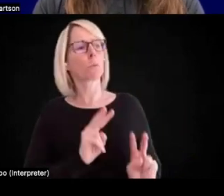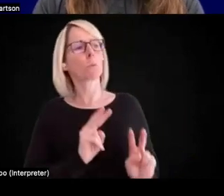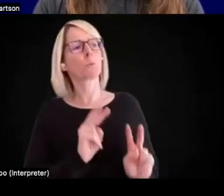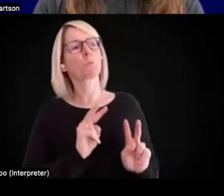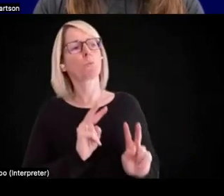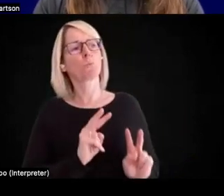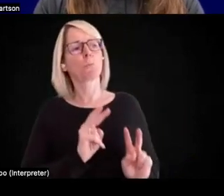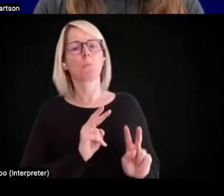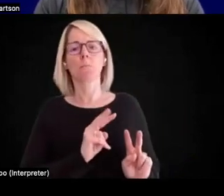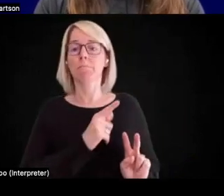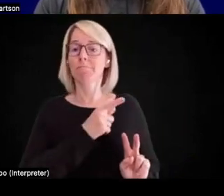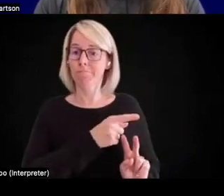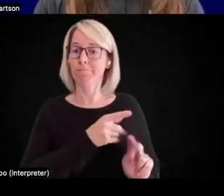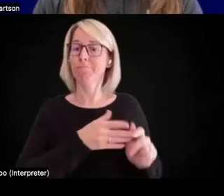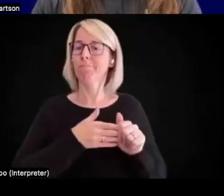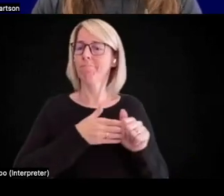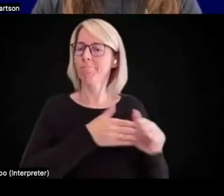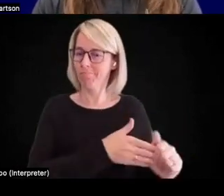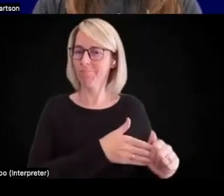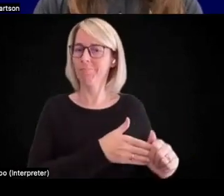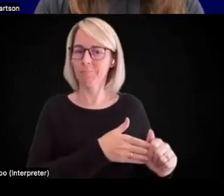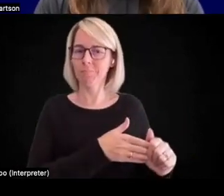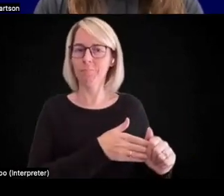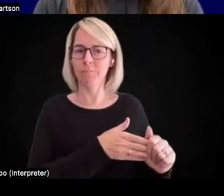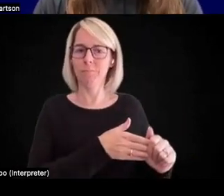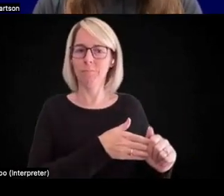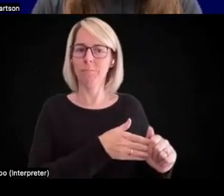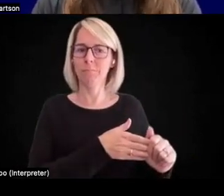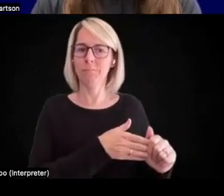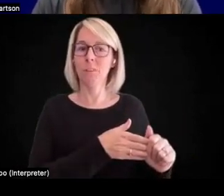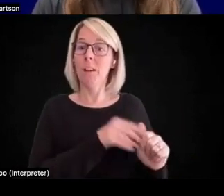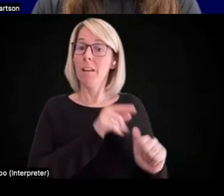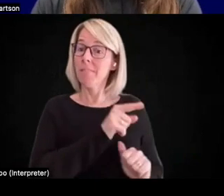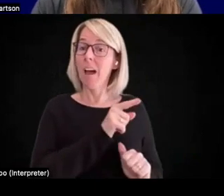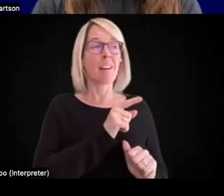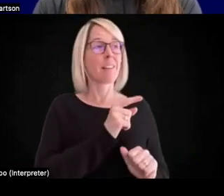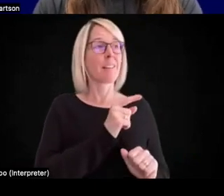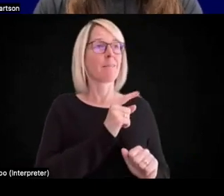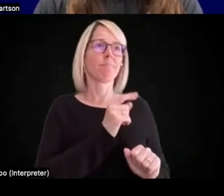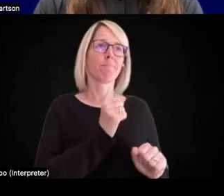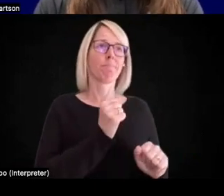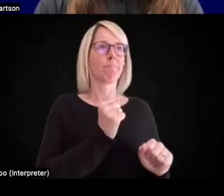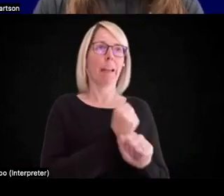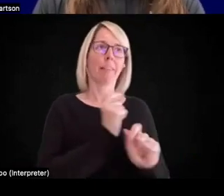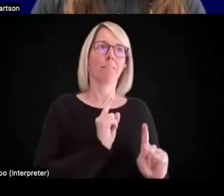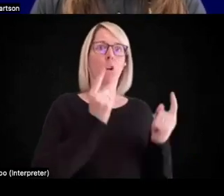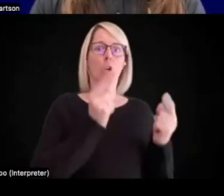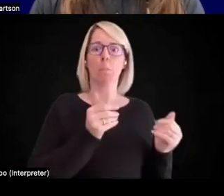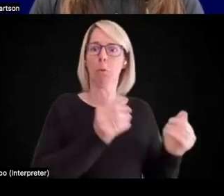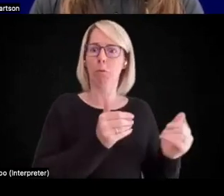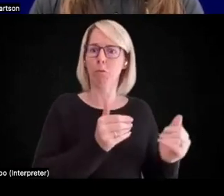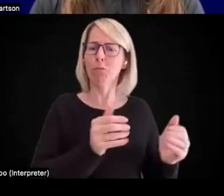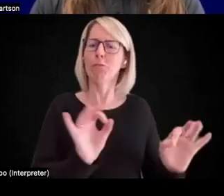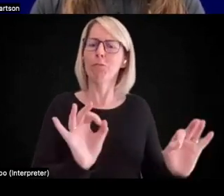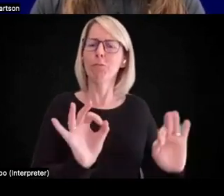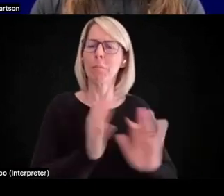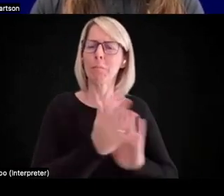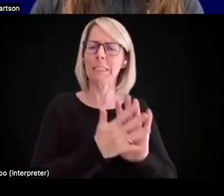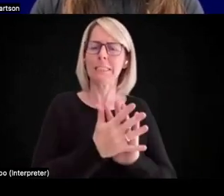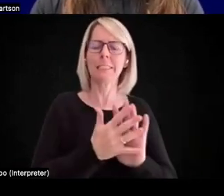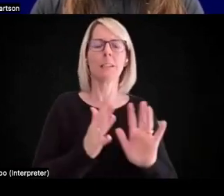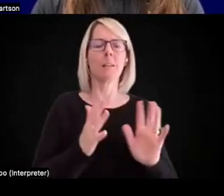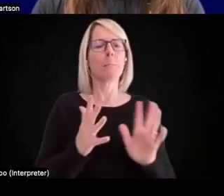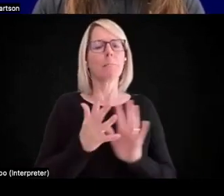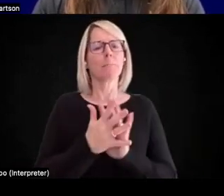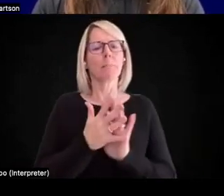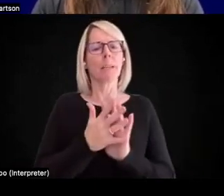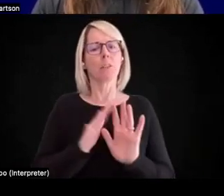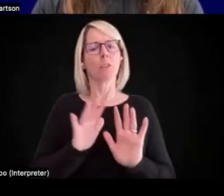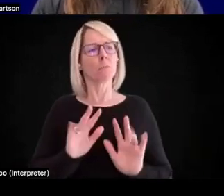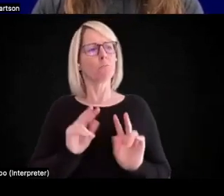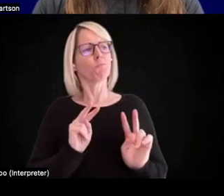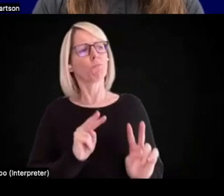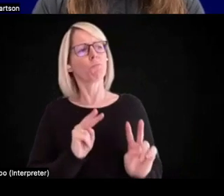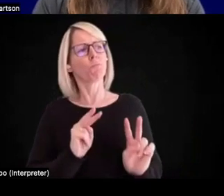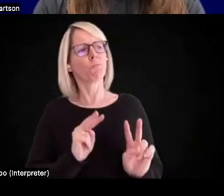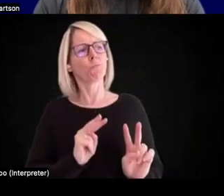them lead and make the first move, I guess, if you could put it like that. Then when they have done